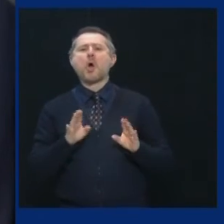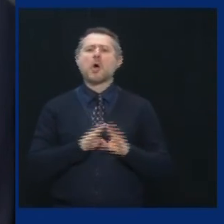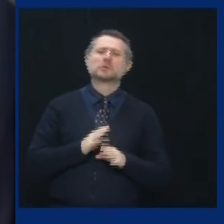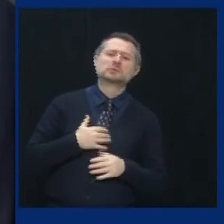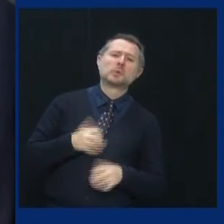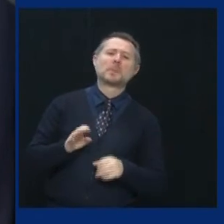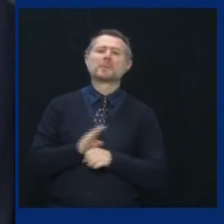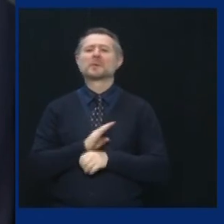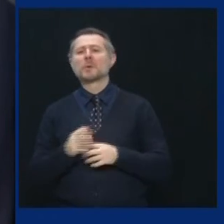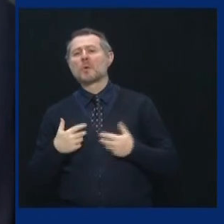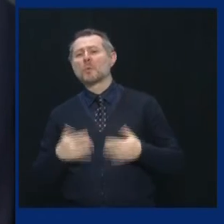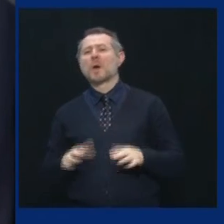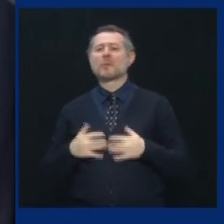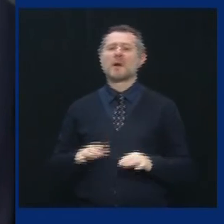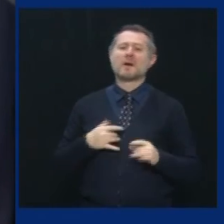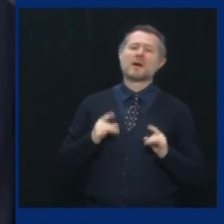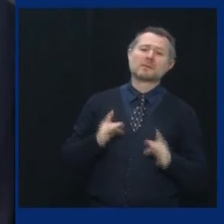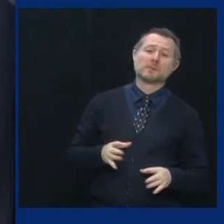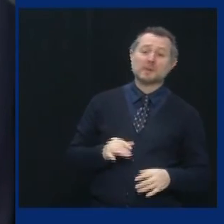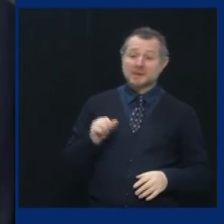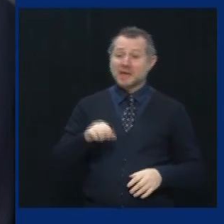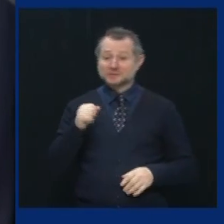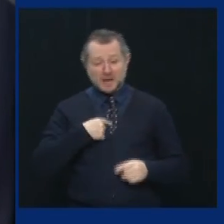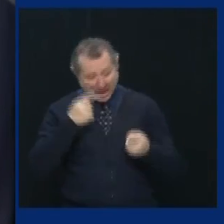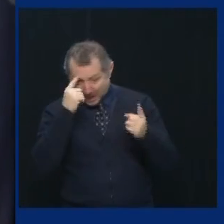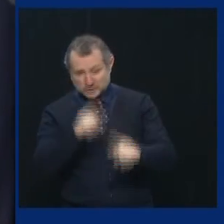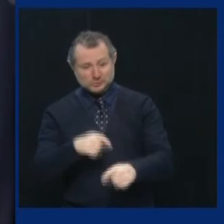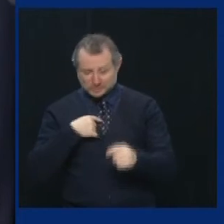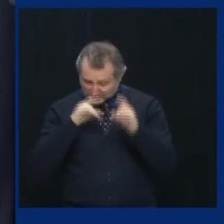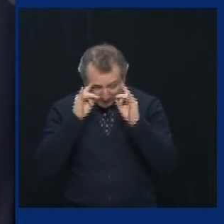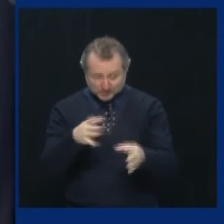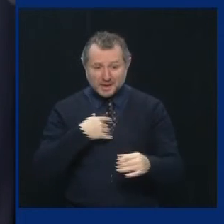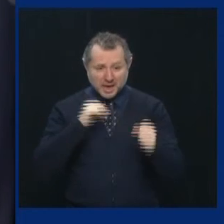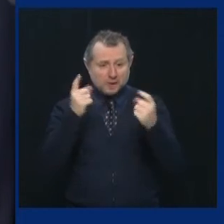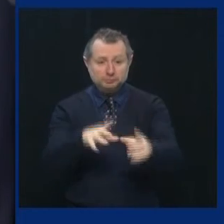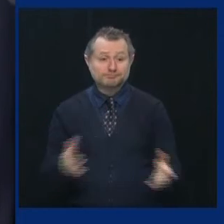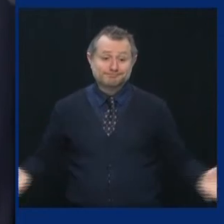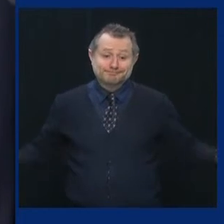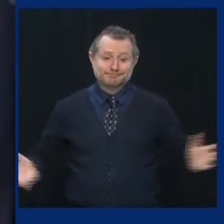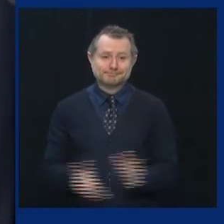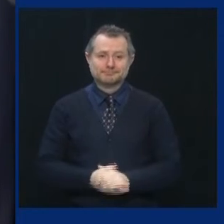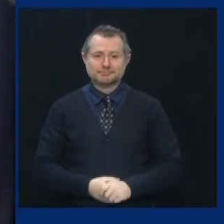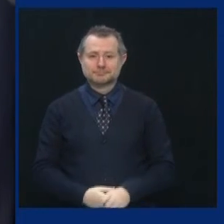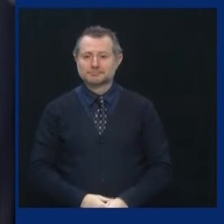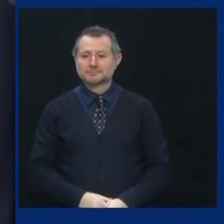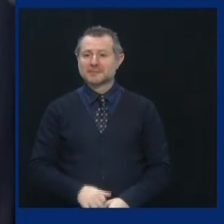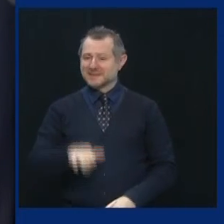AND KEVIN, THE -- WELL, THEY DON'T WANT TO CLOSE DOWN THE ECONOMY.